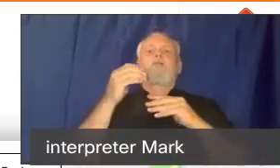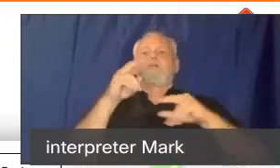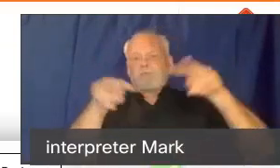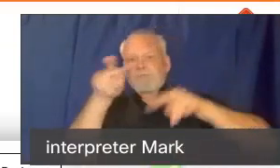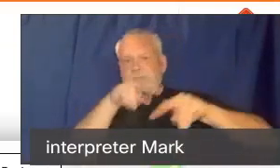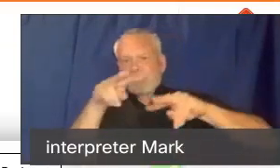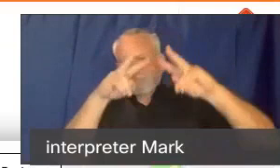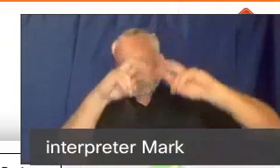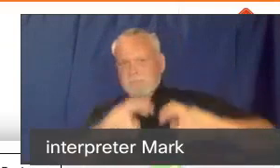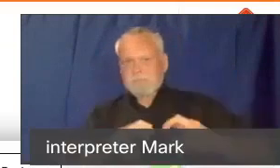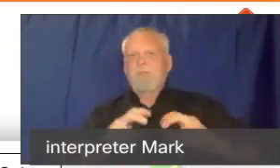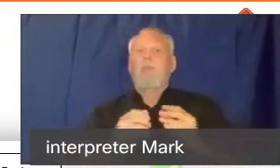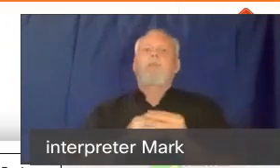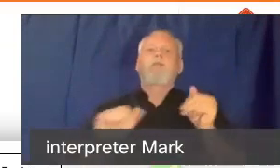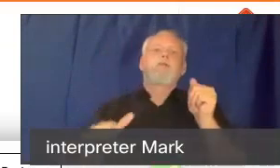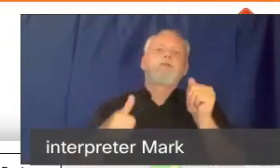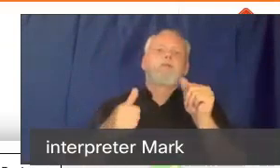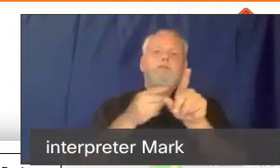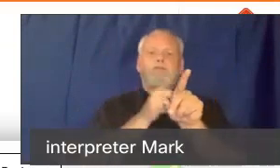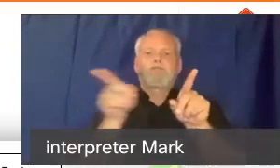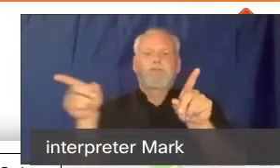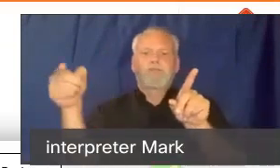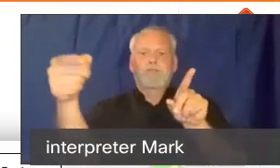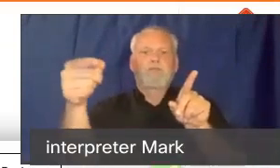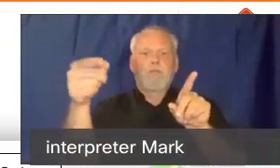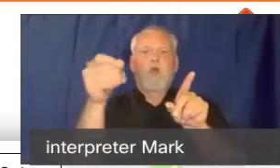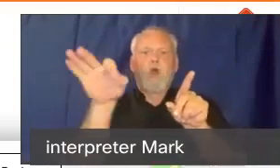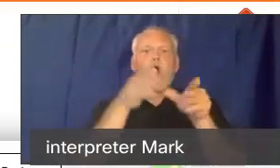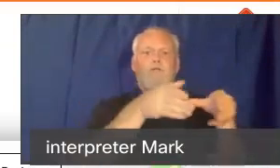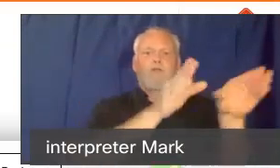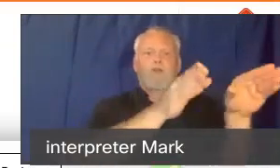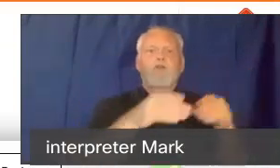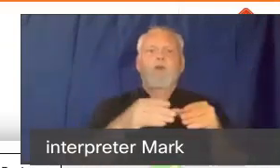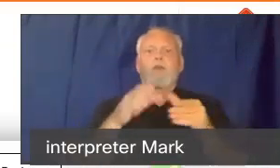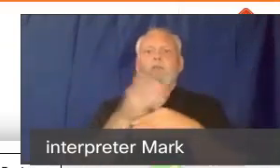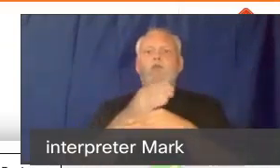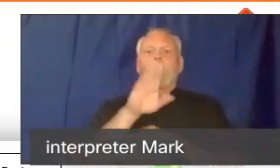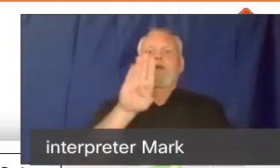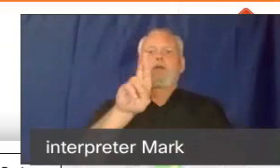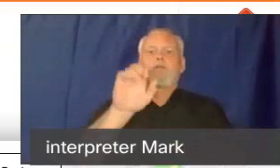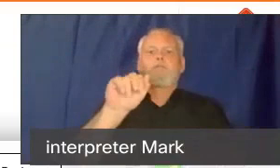To bring the trail off of the street between breakthrough and street.